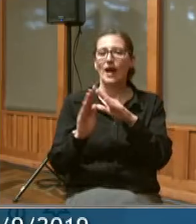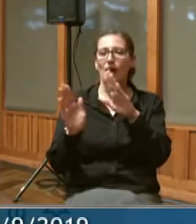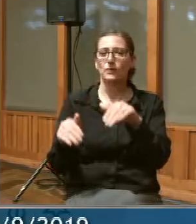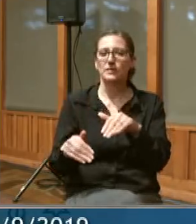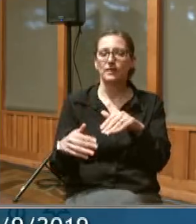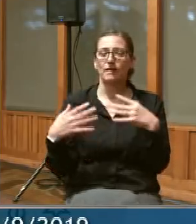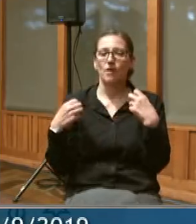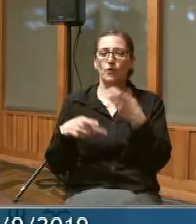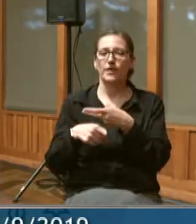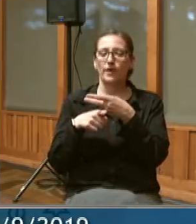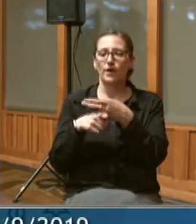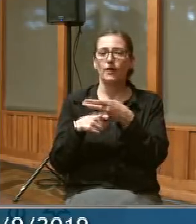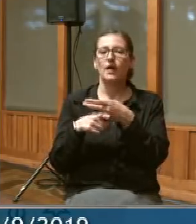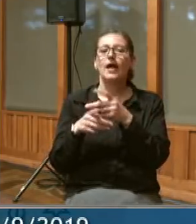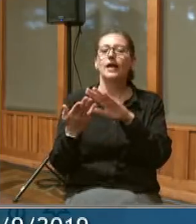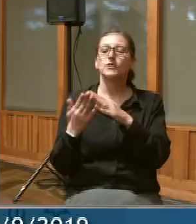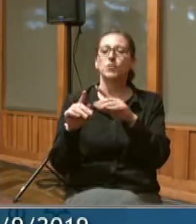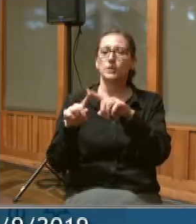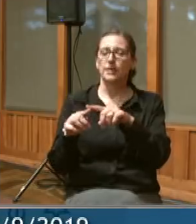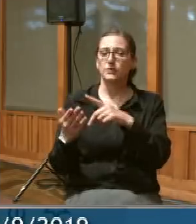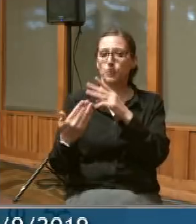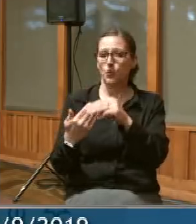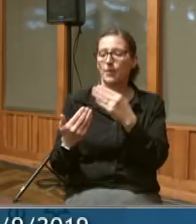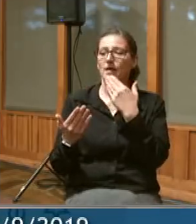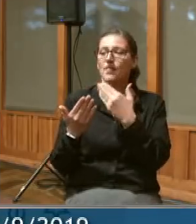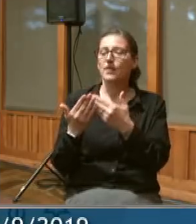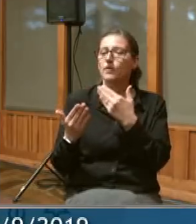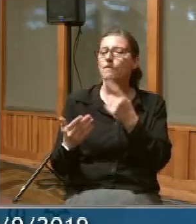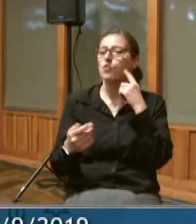THE GANG POLICING UNIT AND USE THOSE FOUND FOR HOUSING, HEALTH